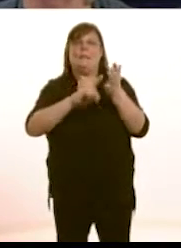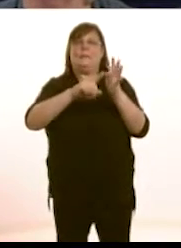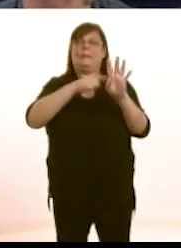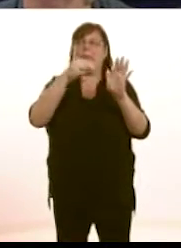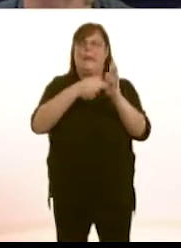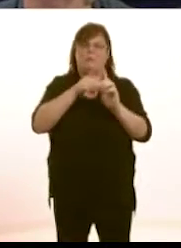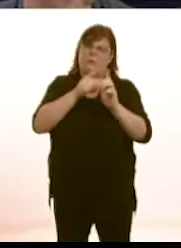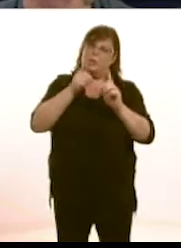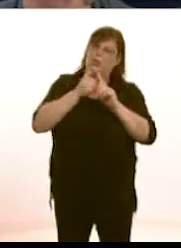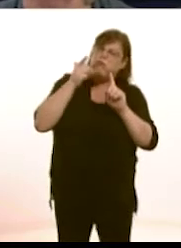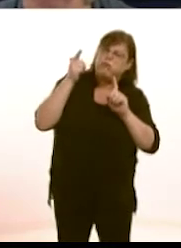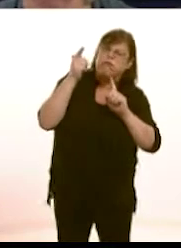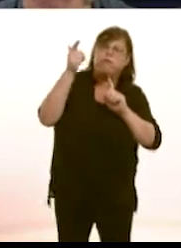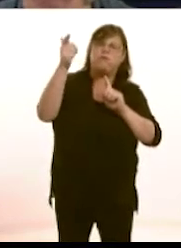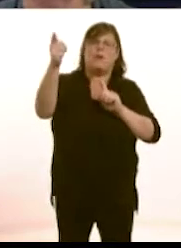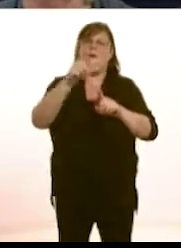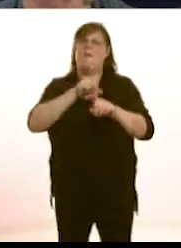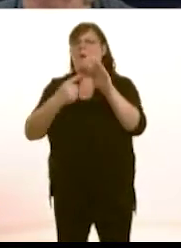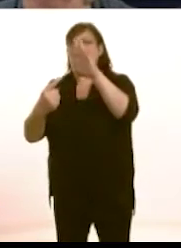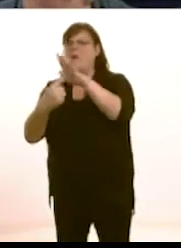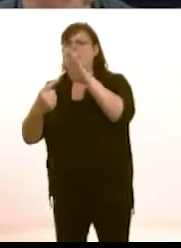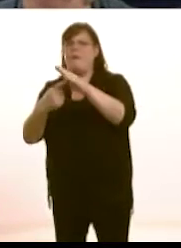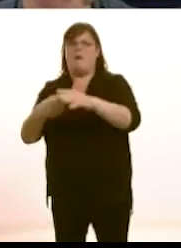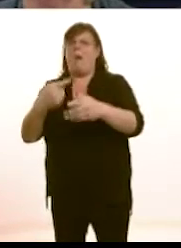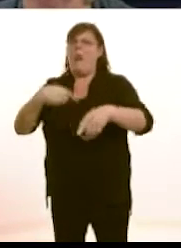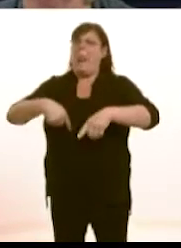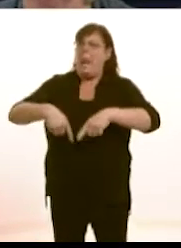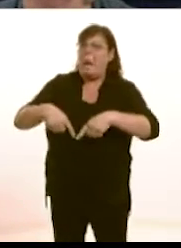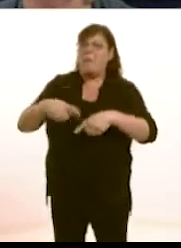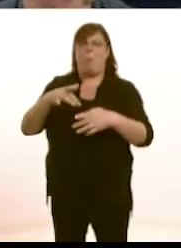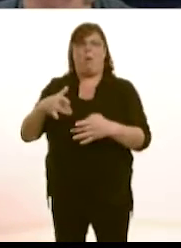too long for vital limb or life-saving surgery.